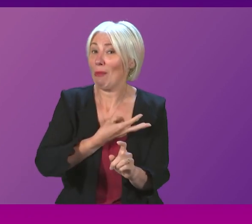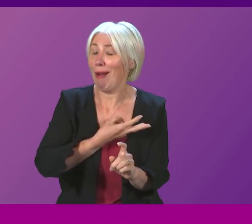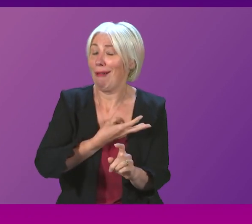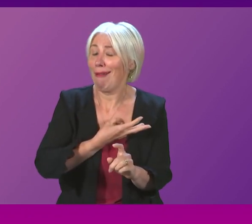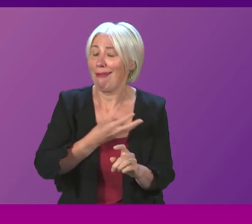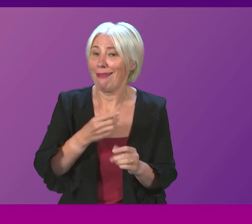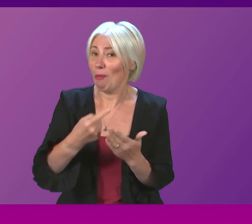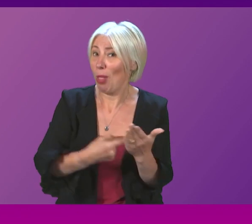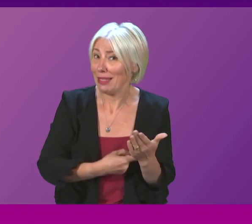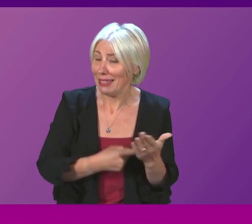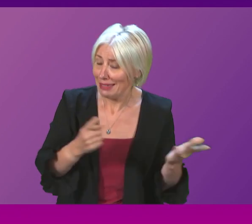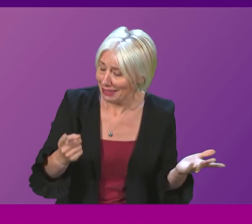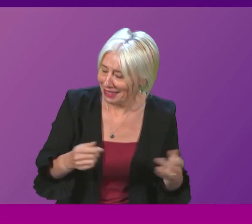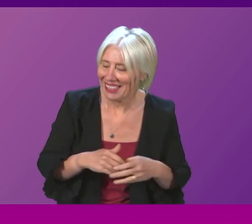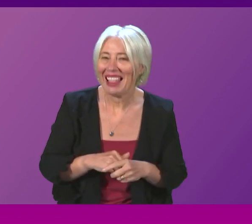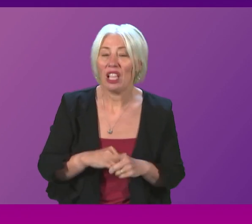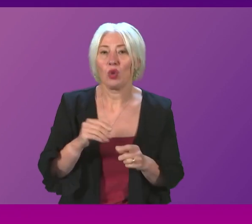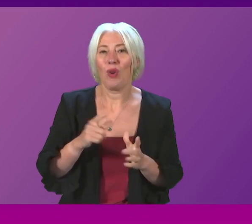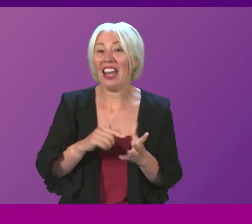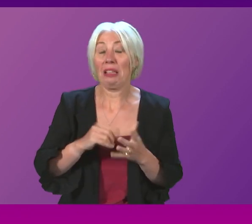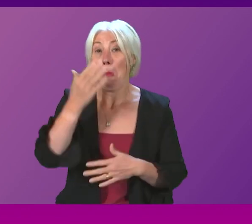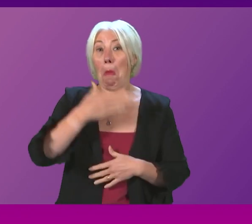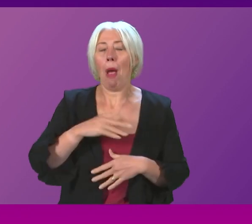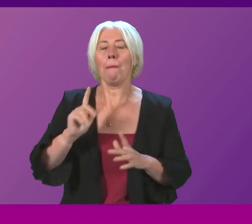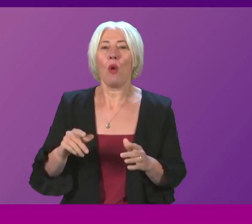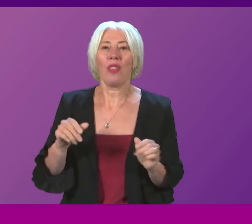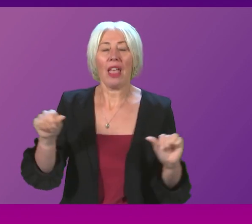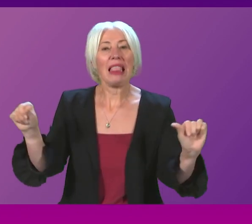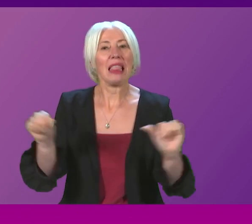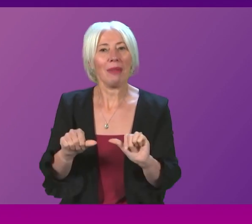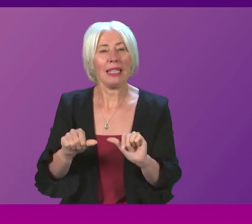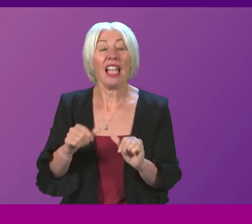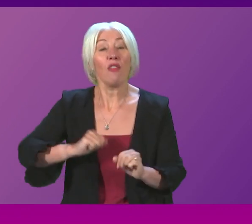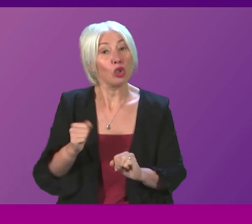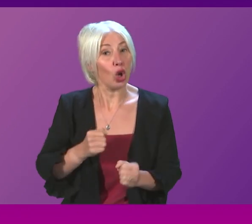The fact of the matter is that, with the very limited— If it is Scottish Labour’s policy